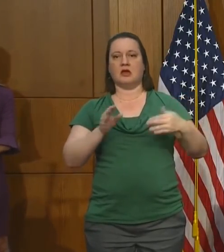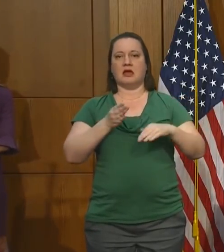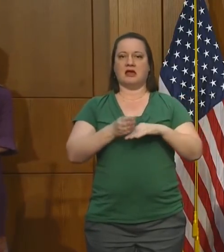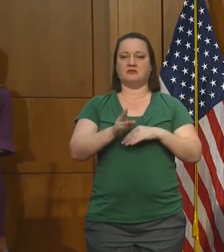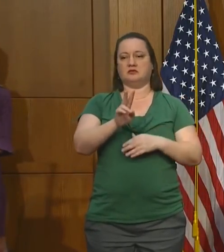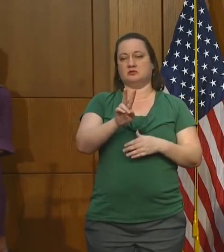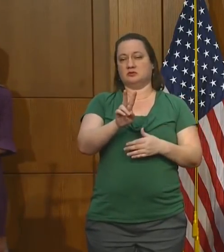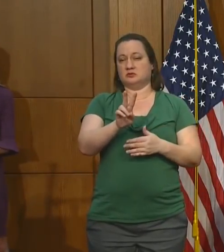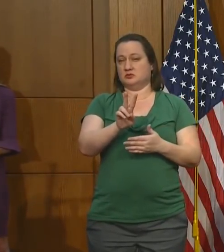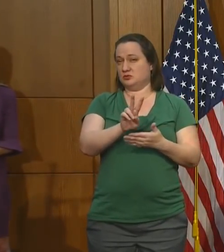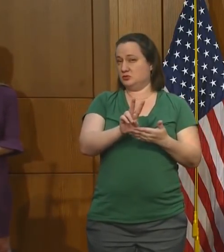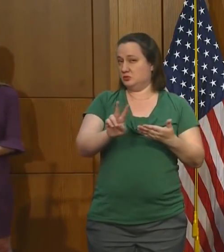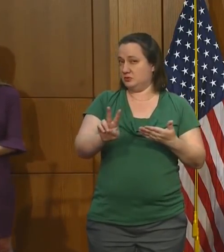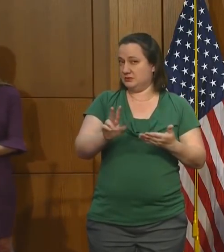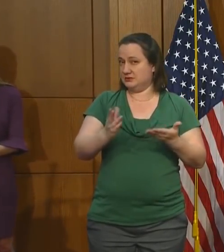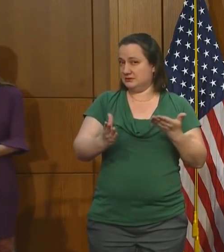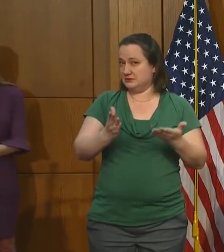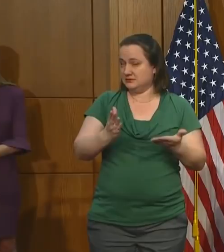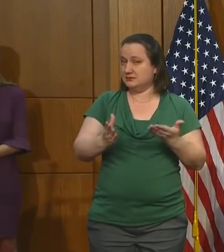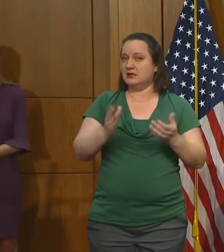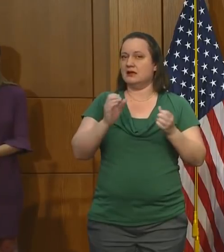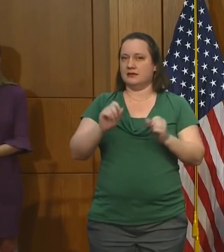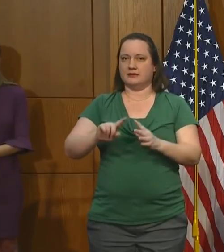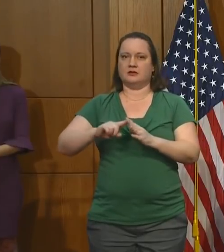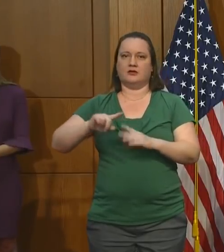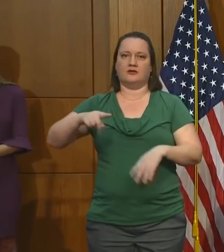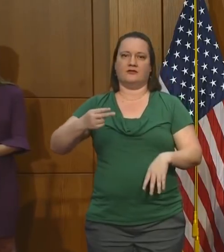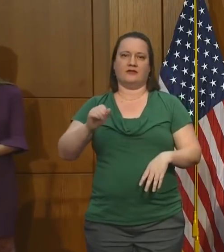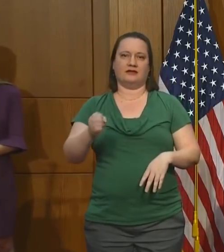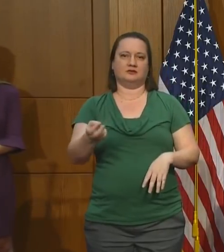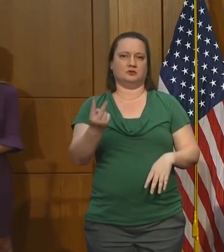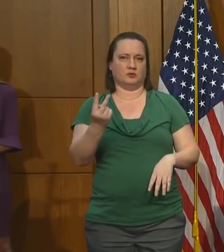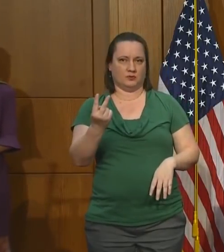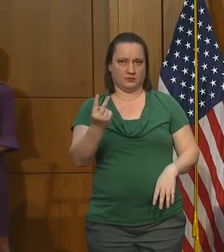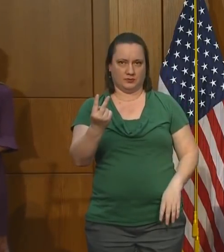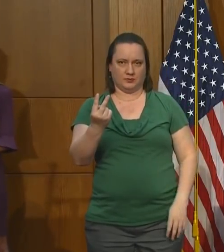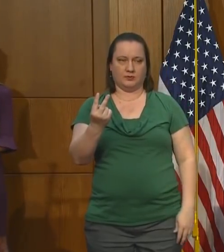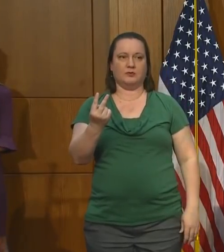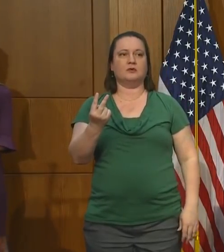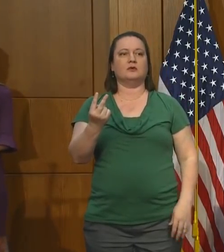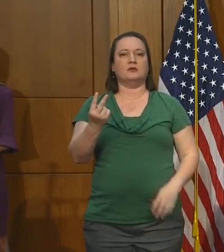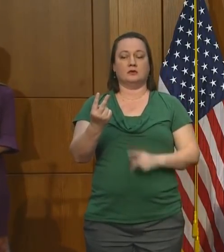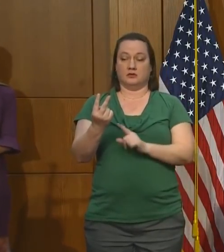DATA THAT NUMBERS TRENDS AND WORKED ON A MORE- IN A IN A POSITIVE DIRECTION TO.